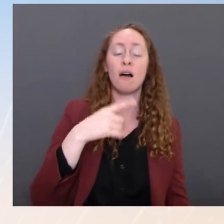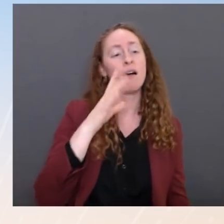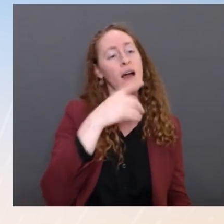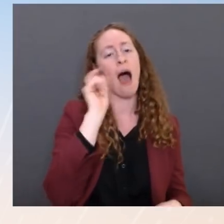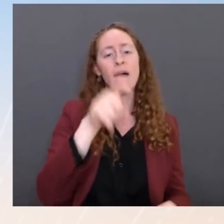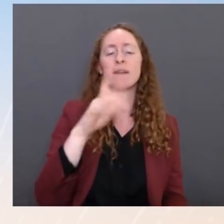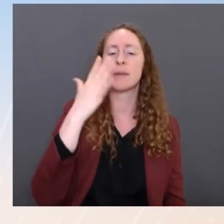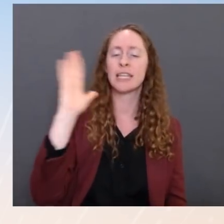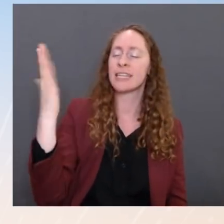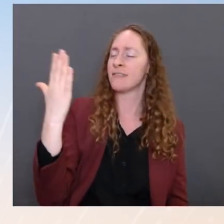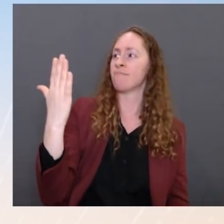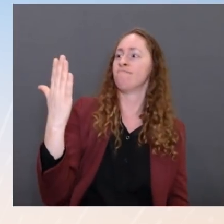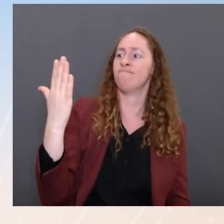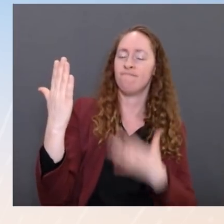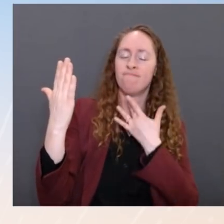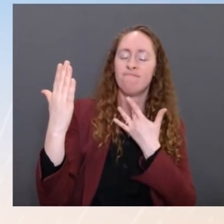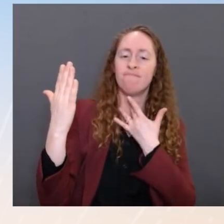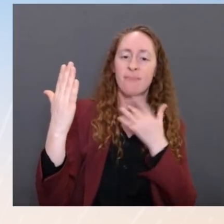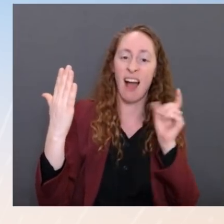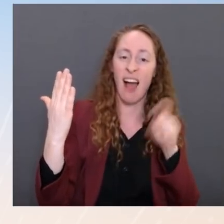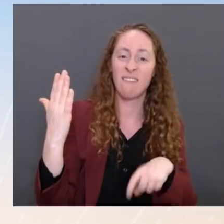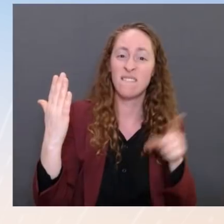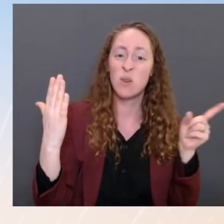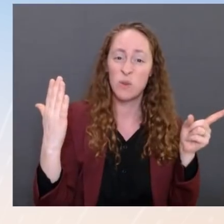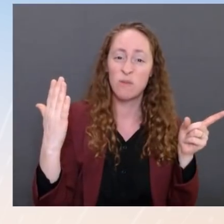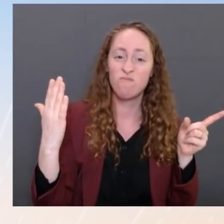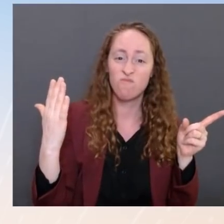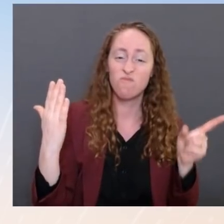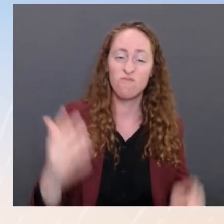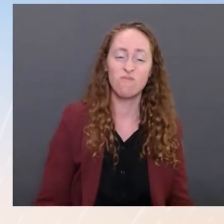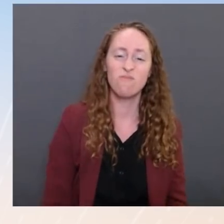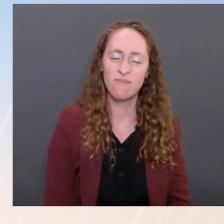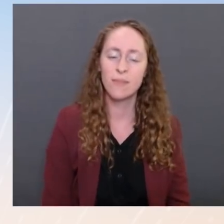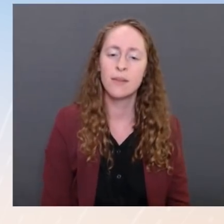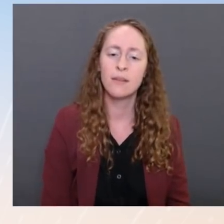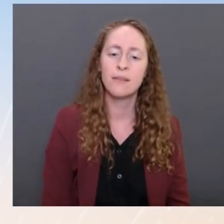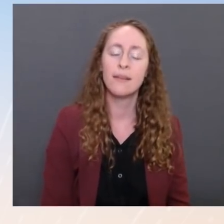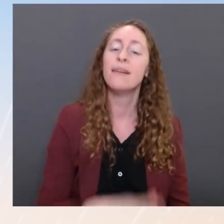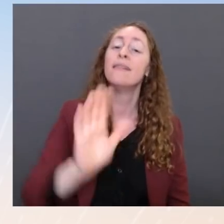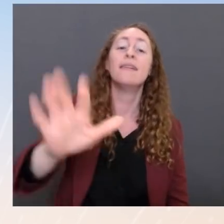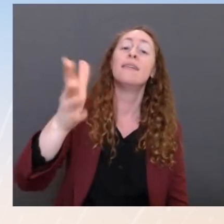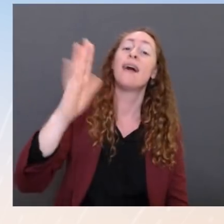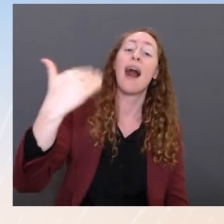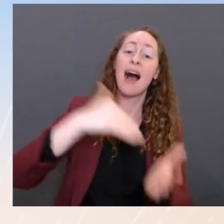Both Finland and Sweden are close and valued defense partners of the United States and NATO. They're thriving democracies.